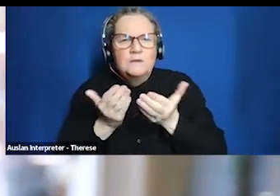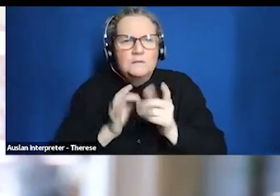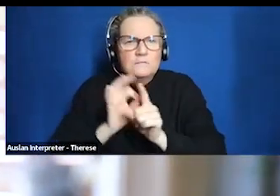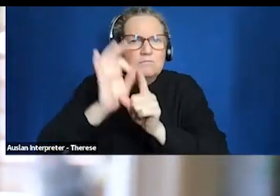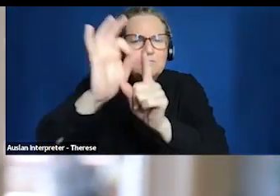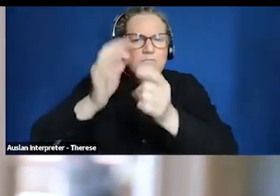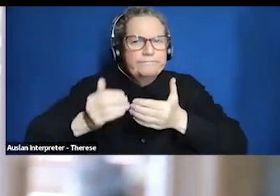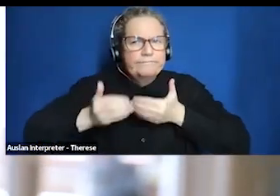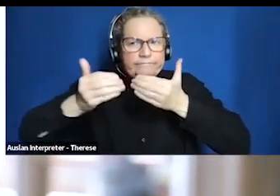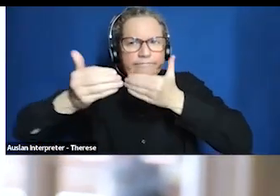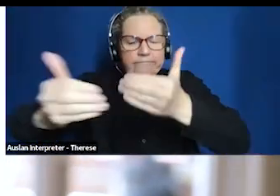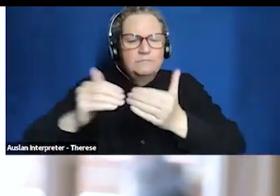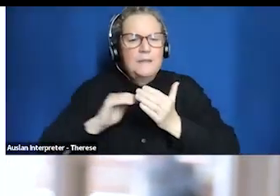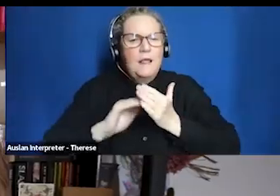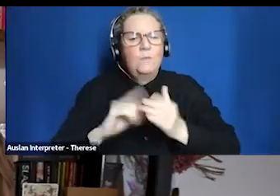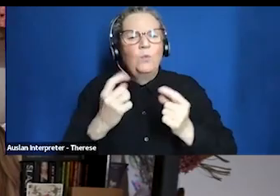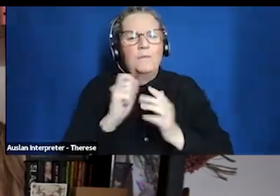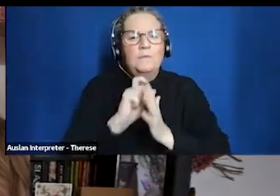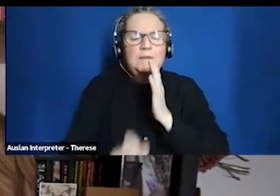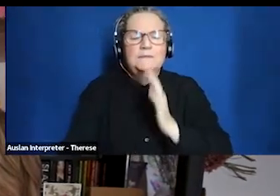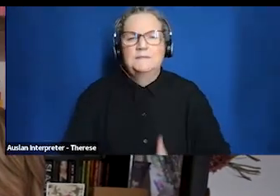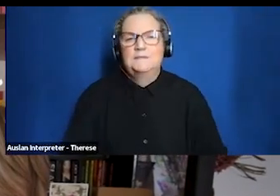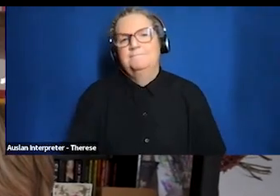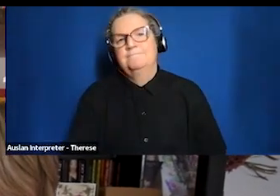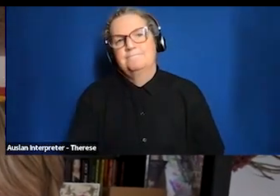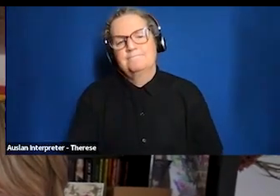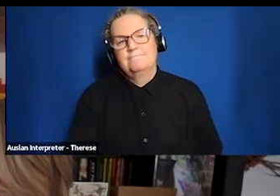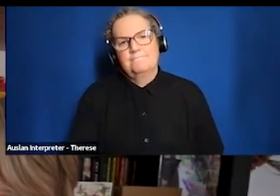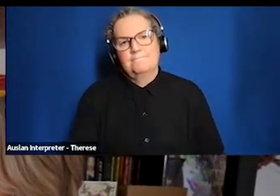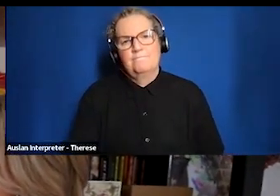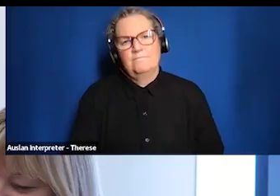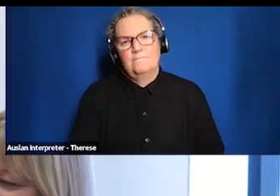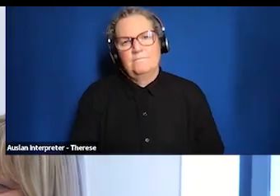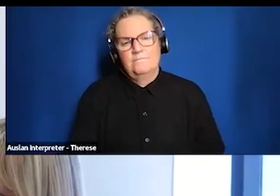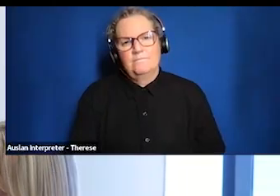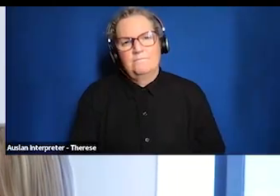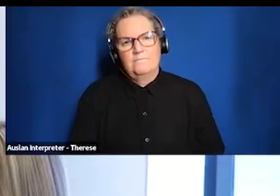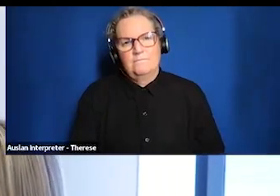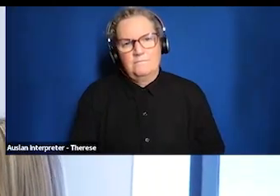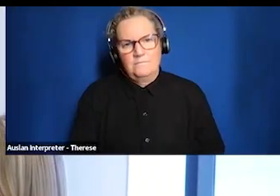Helping that person with disability. For disability service